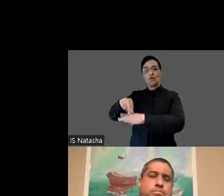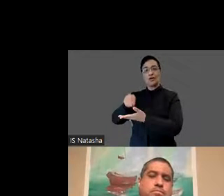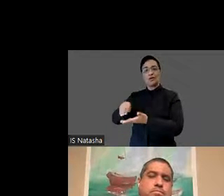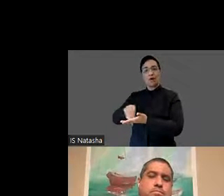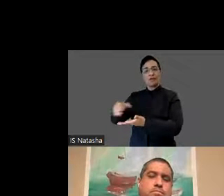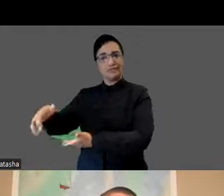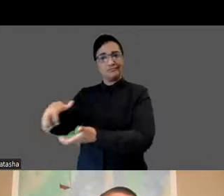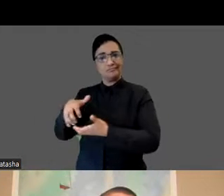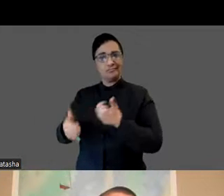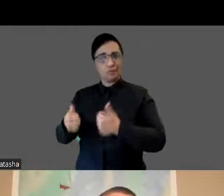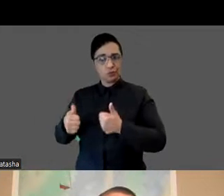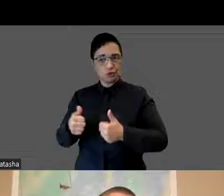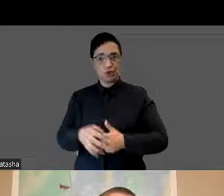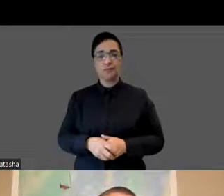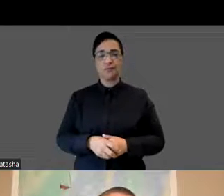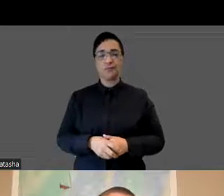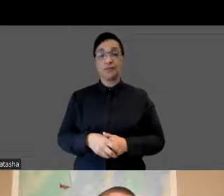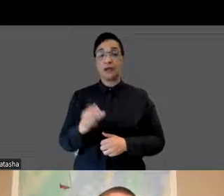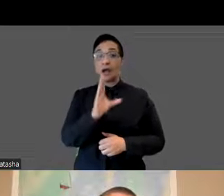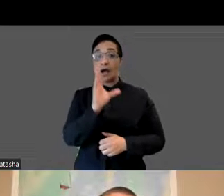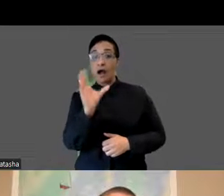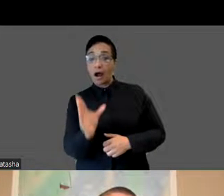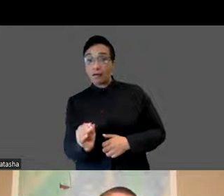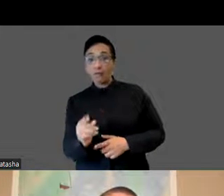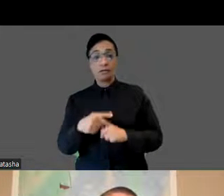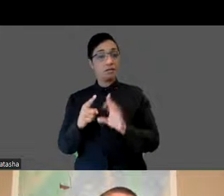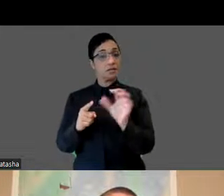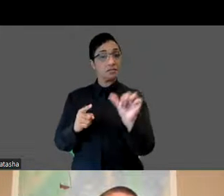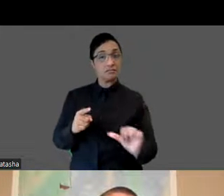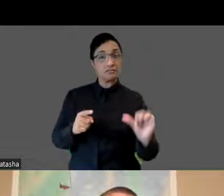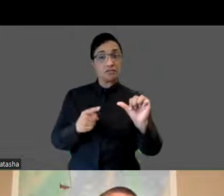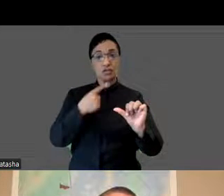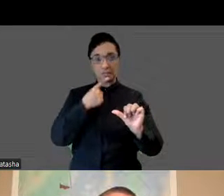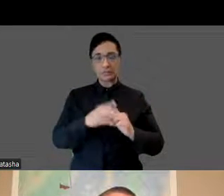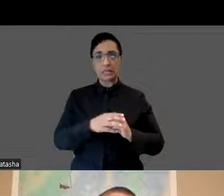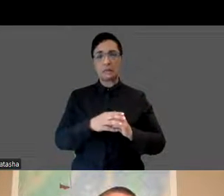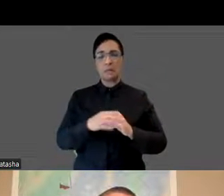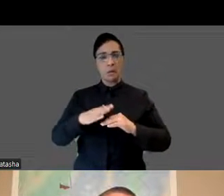Some countries in Africa and Asia say community citizen generated data was recognized by their